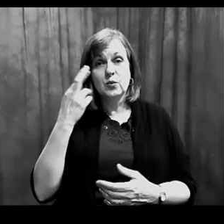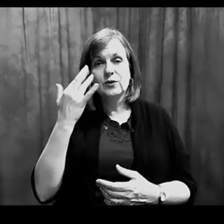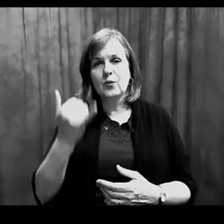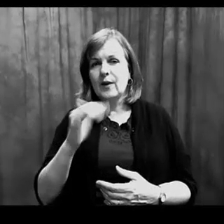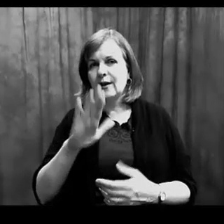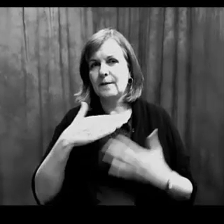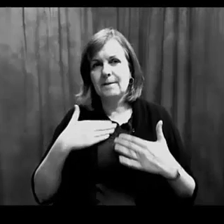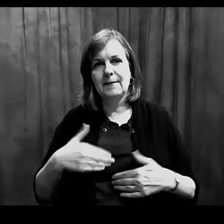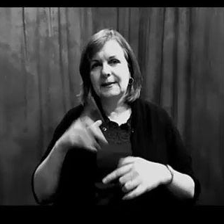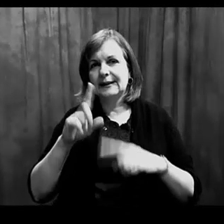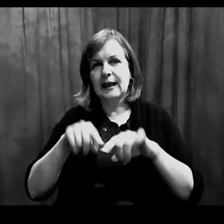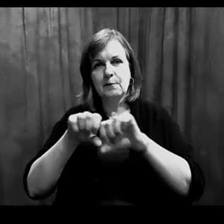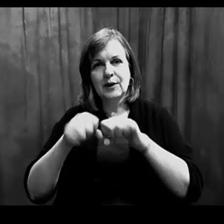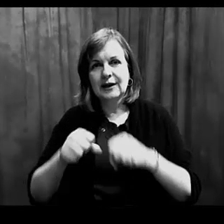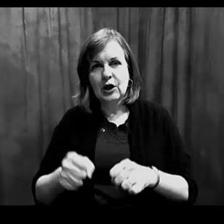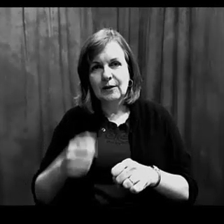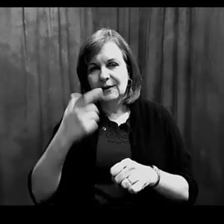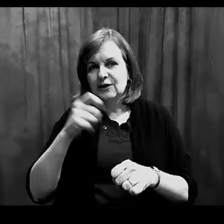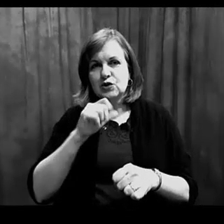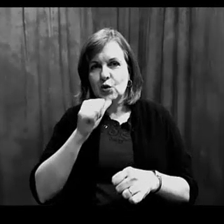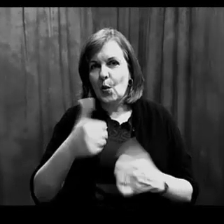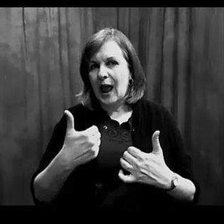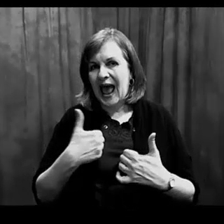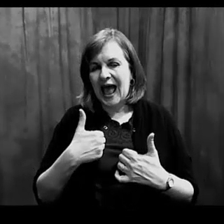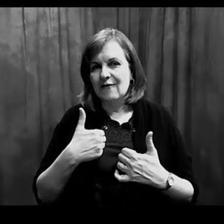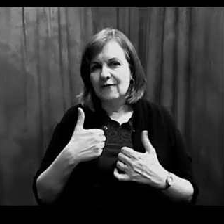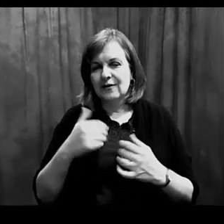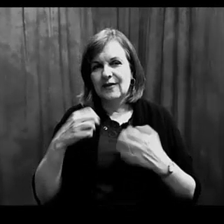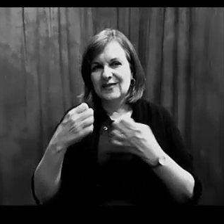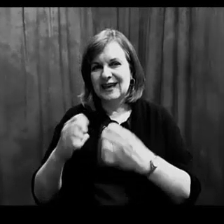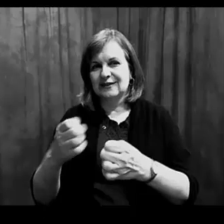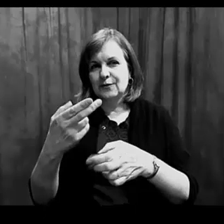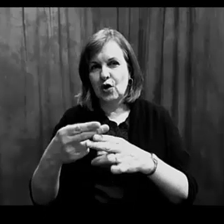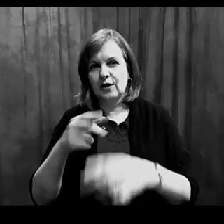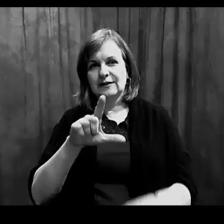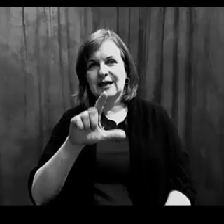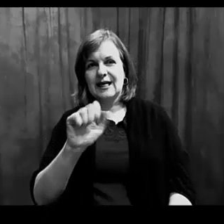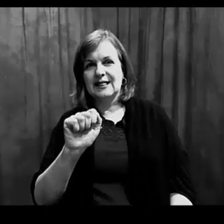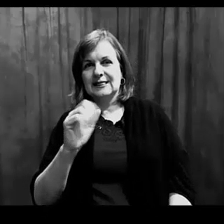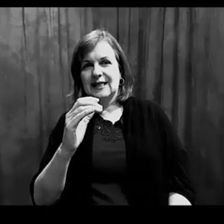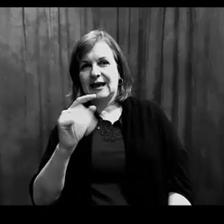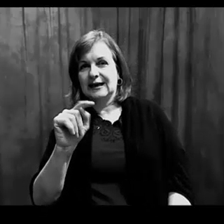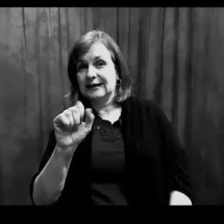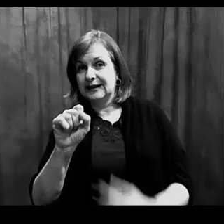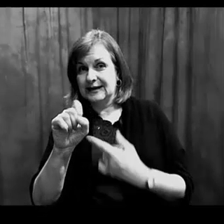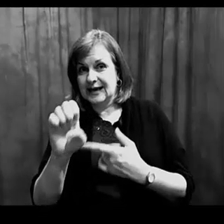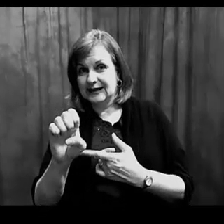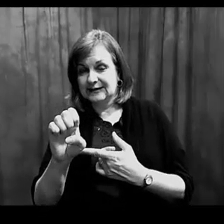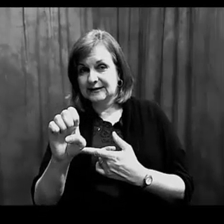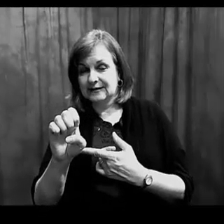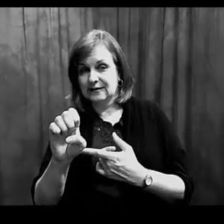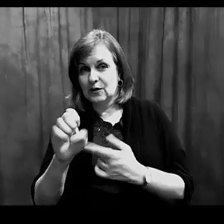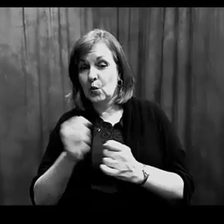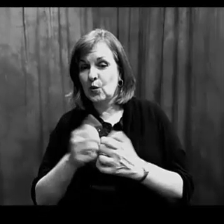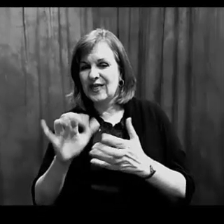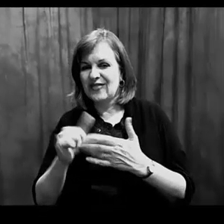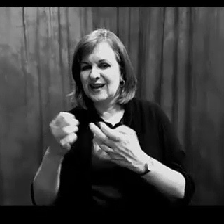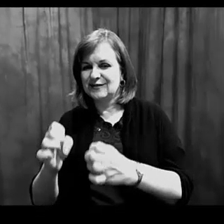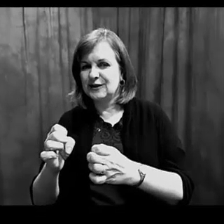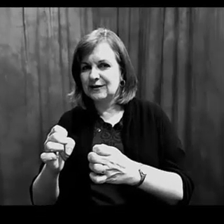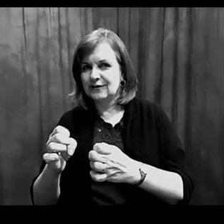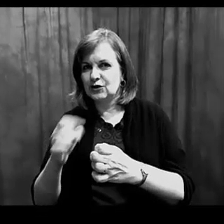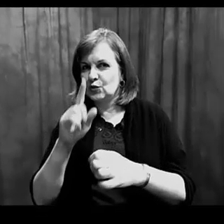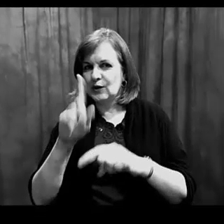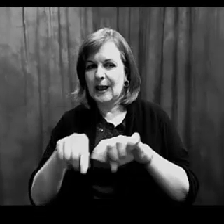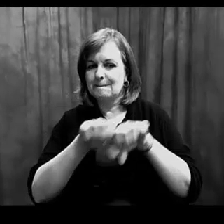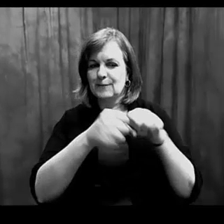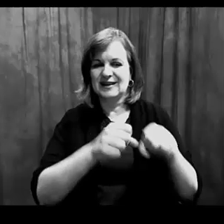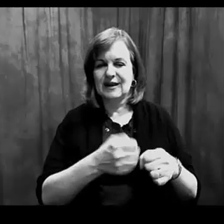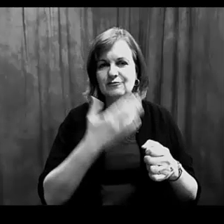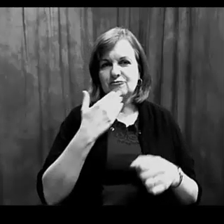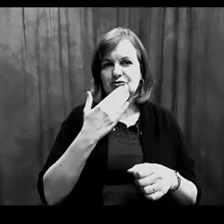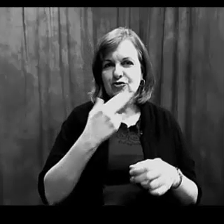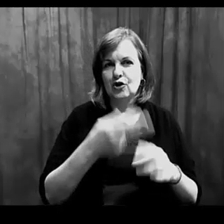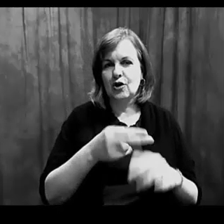well the reason you can't break it down is because you lack lactase -- without lactase you cannot break down lactose